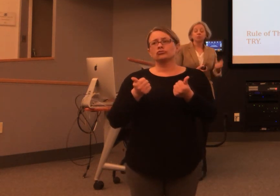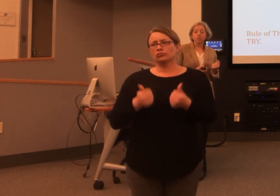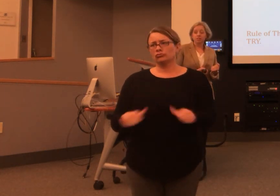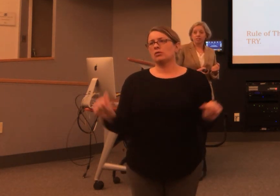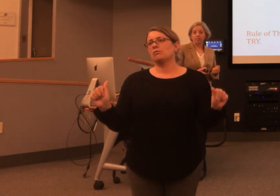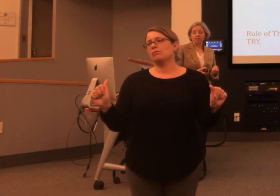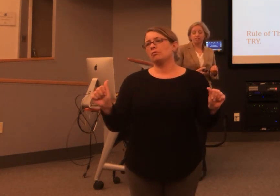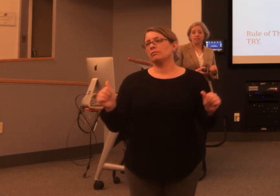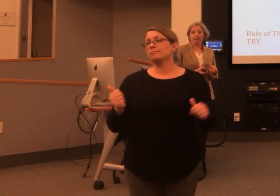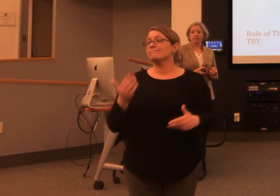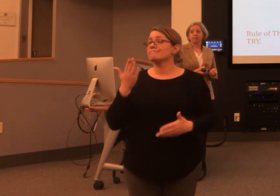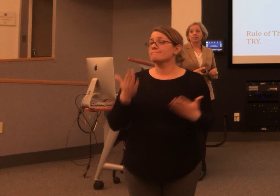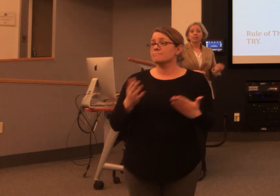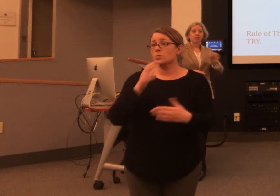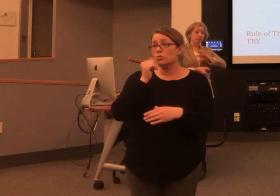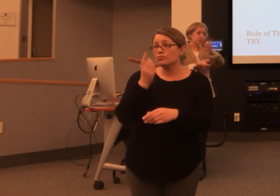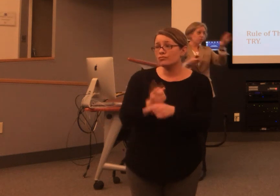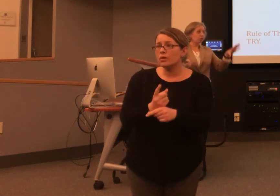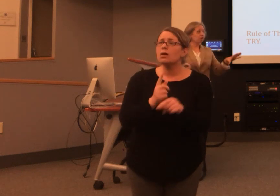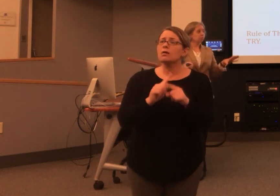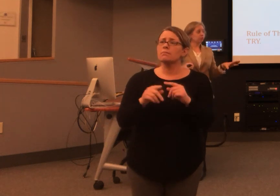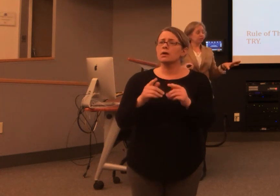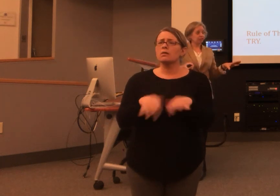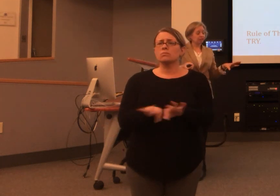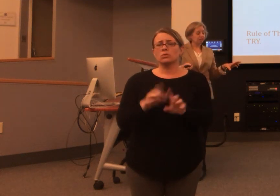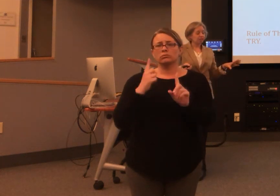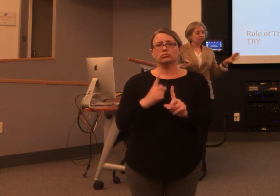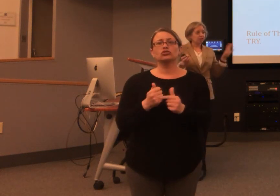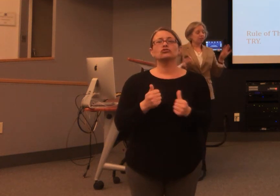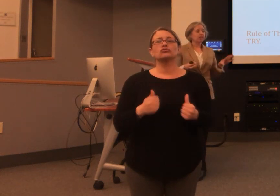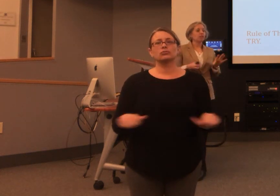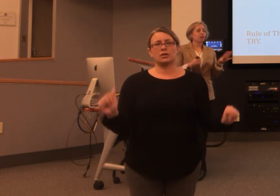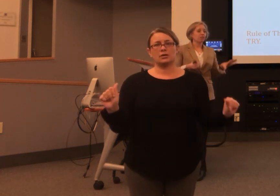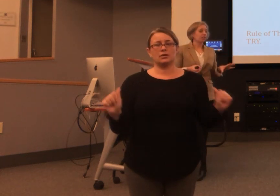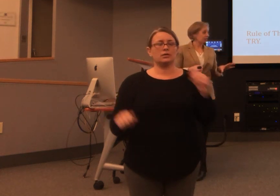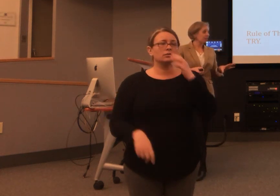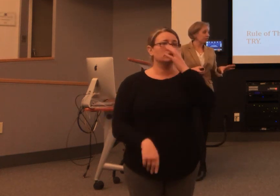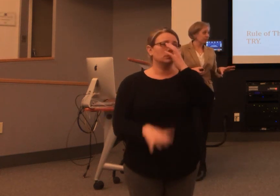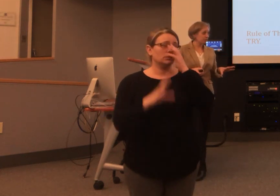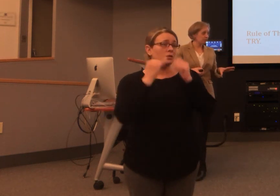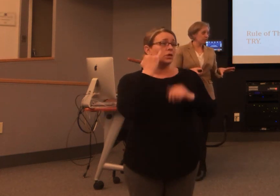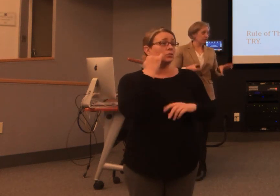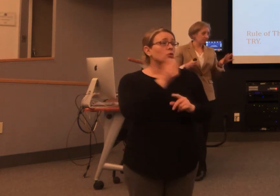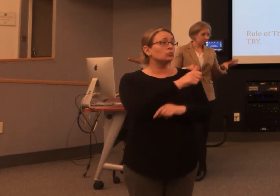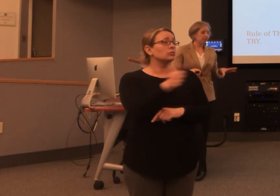And the reason is that if you are an employee of a non-profit educational institution,